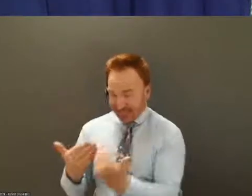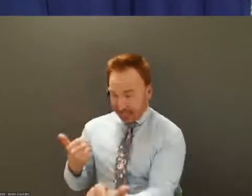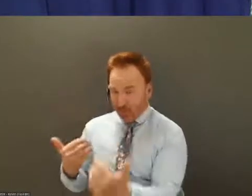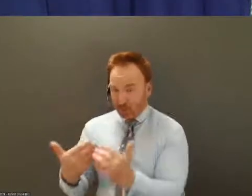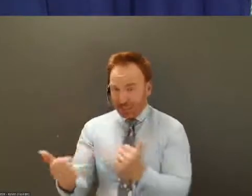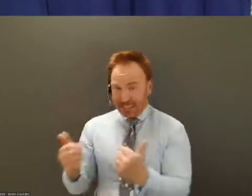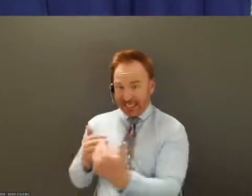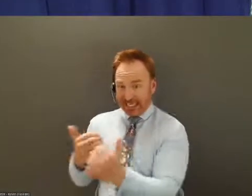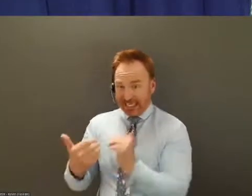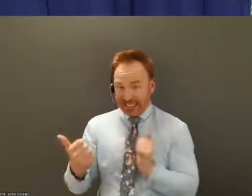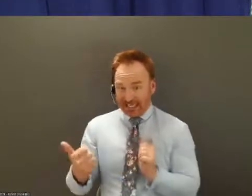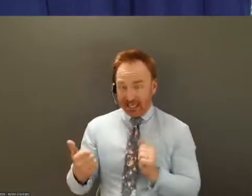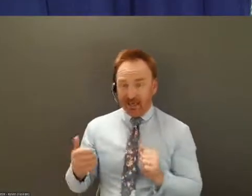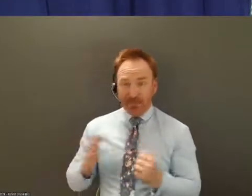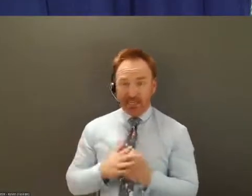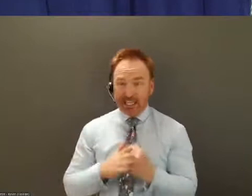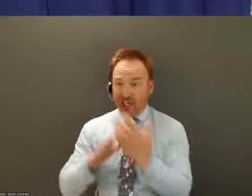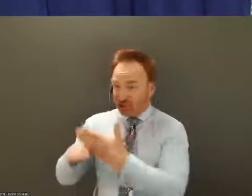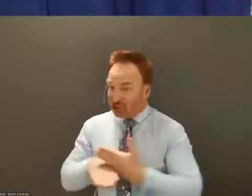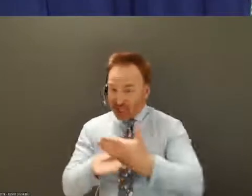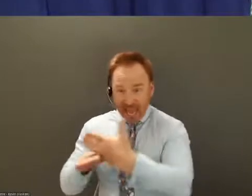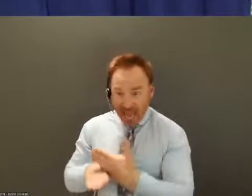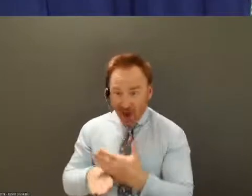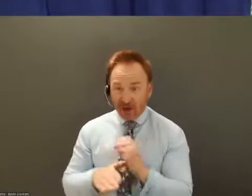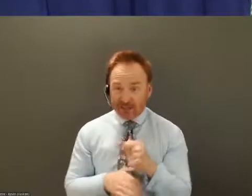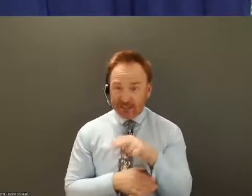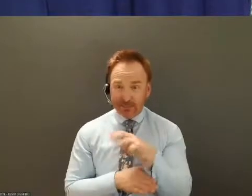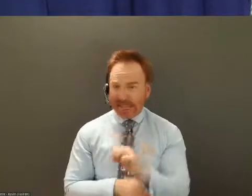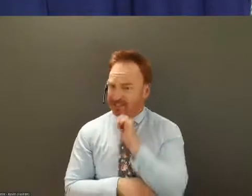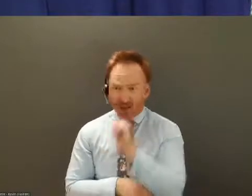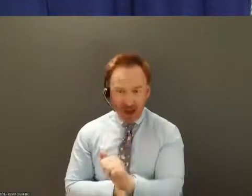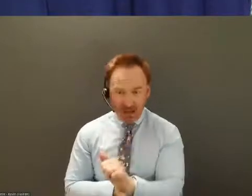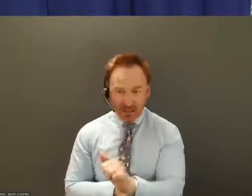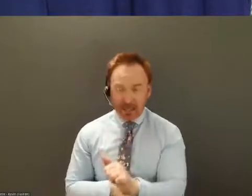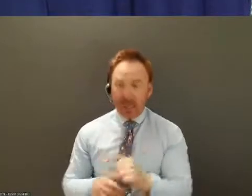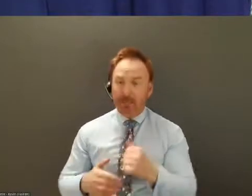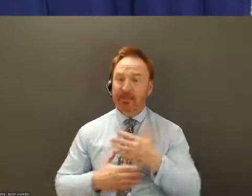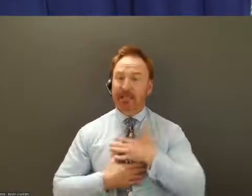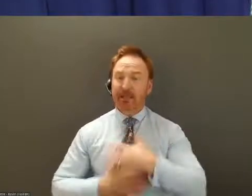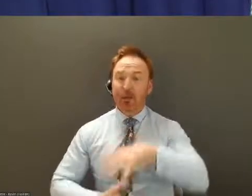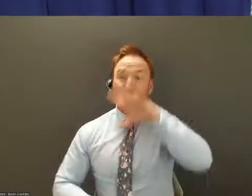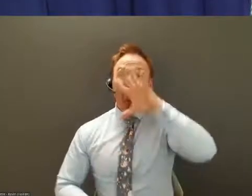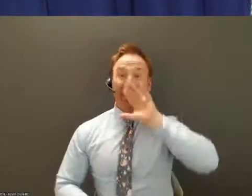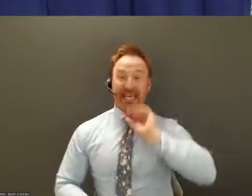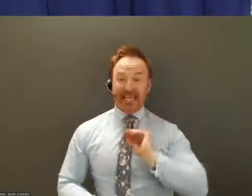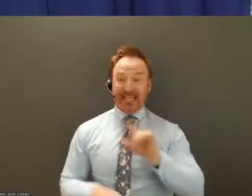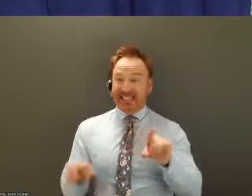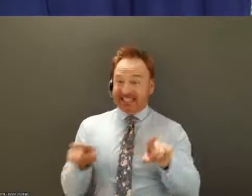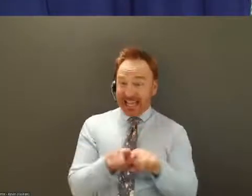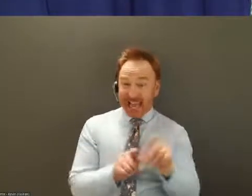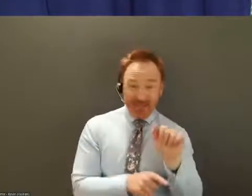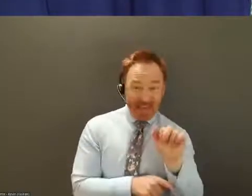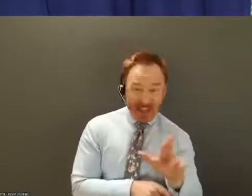unrecognized and others. , we want to support the community and be present as they